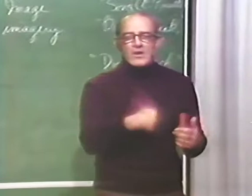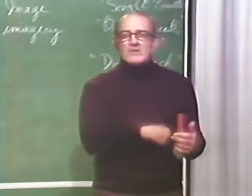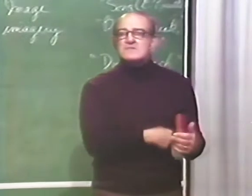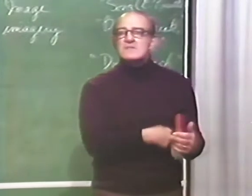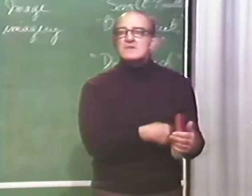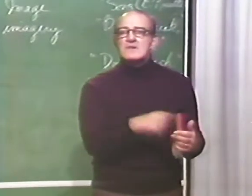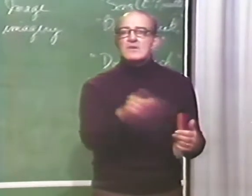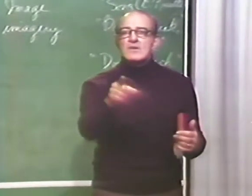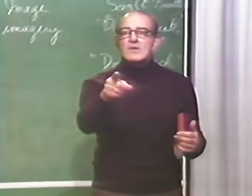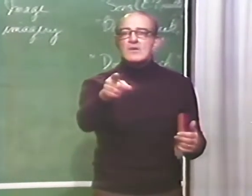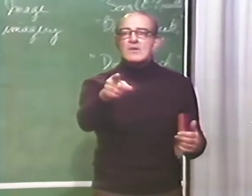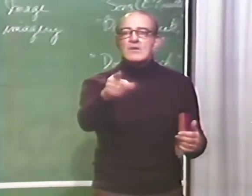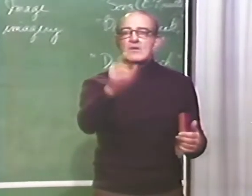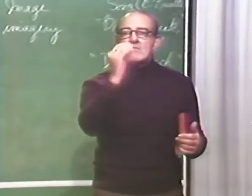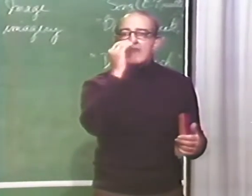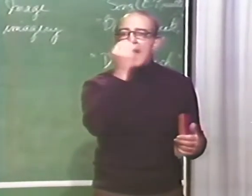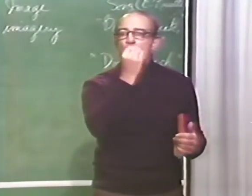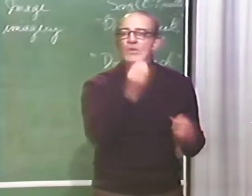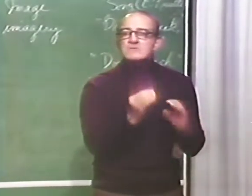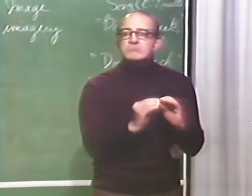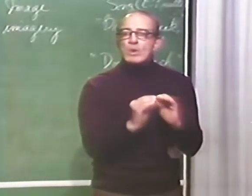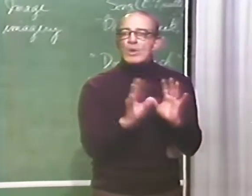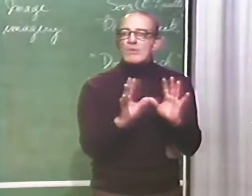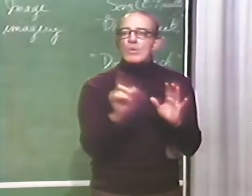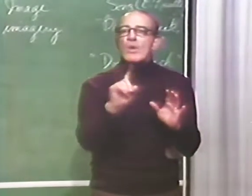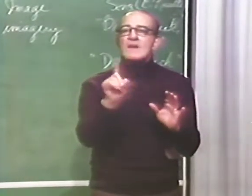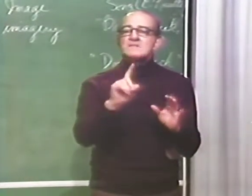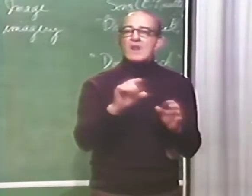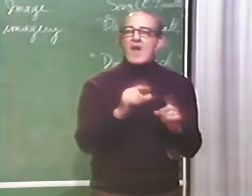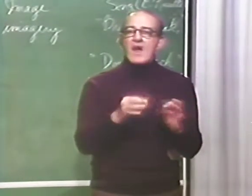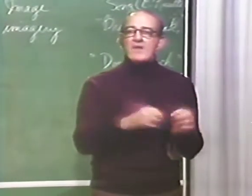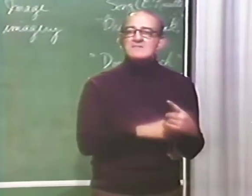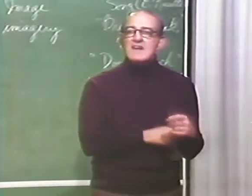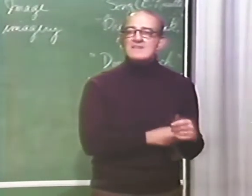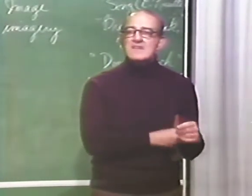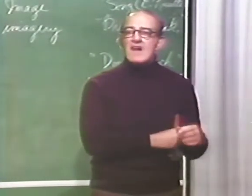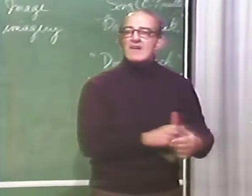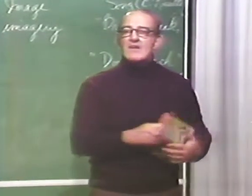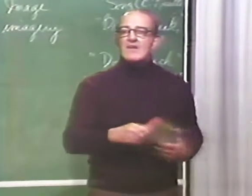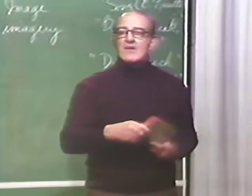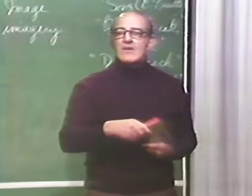WHAT OTHERS? - FLOWERS. FLOWERS BLOOMING. WHERE'S THE LINE THAT SAYS THAT?